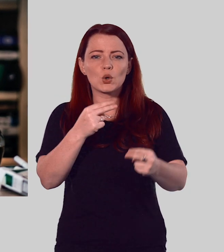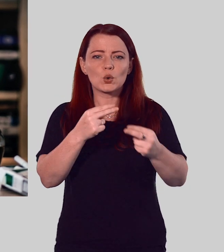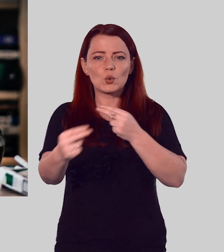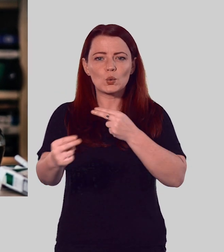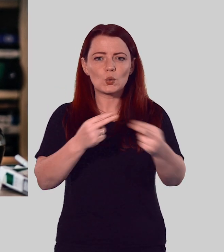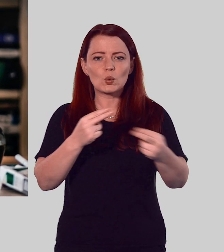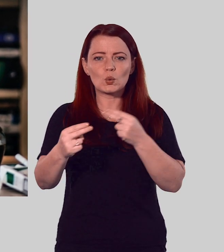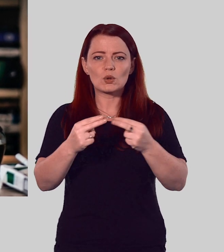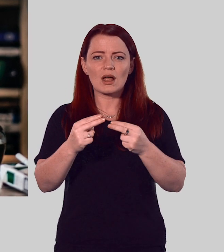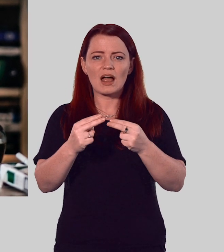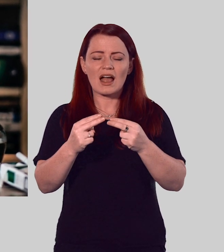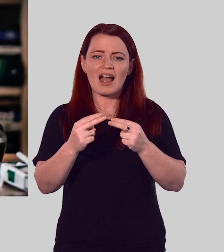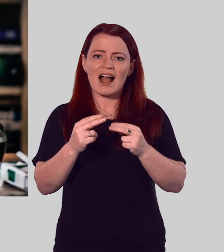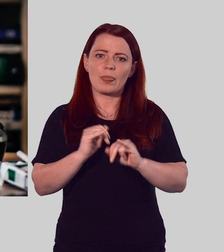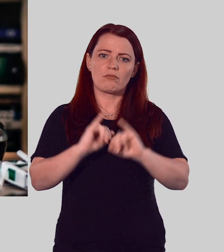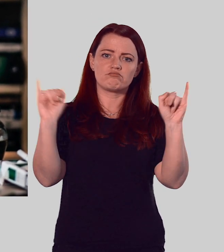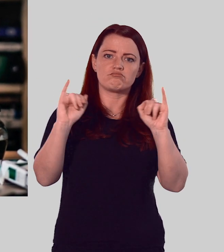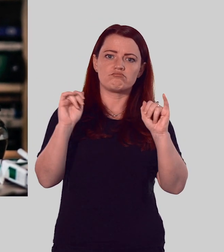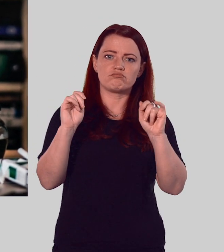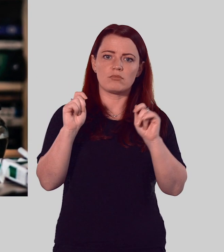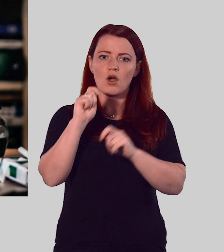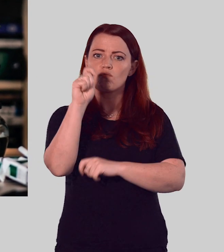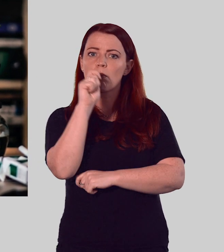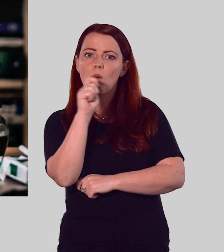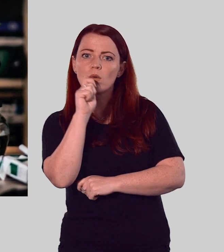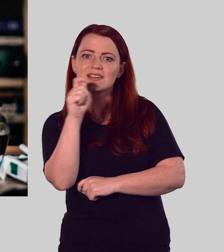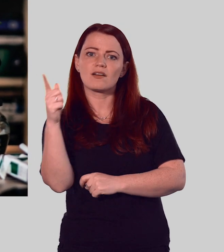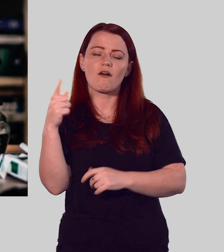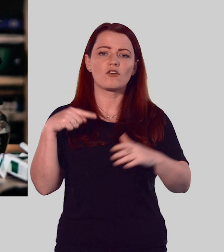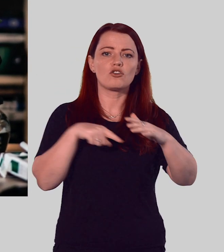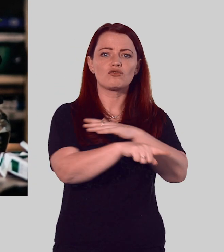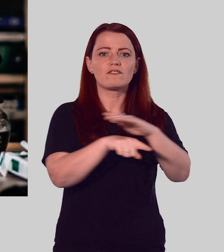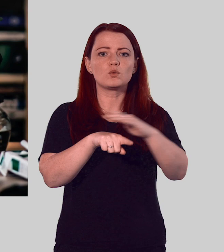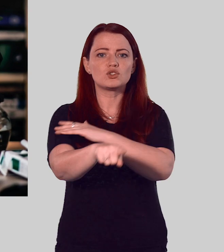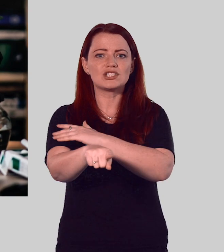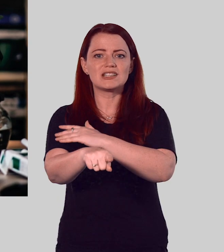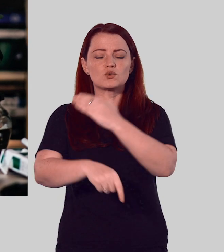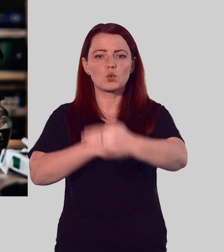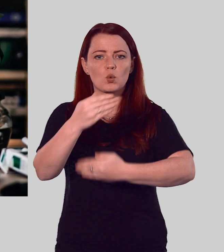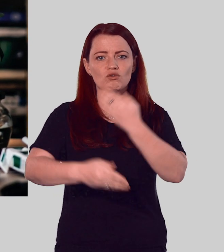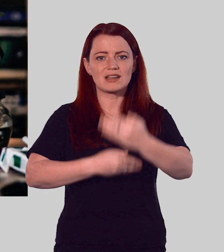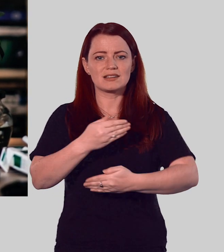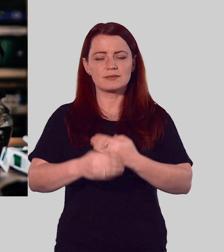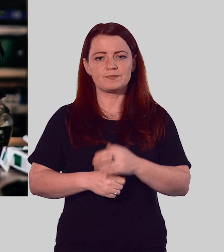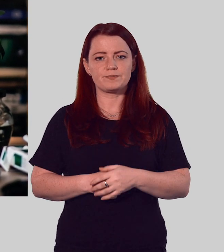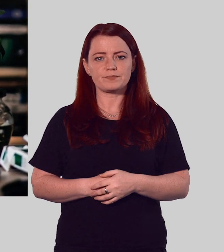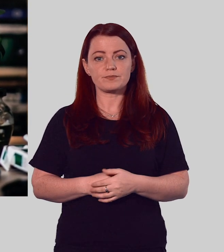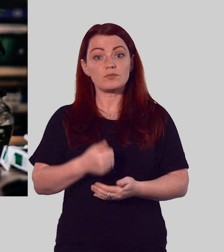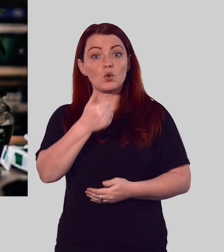reporting of migrant and refugee stories. Using social media as both the production